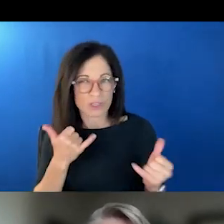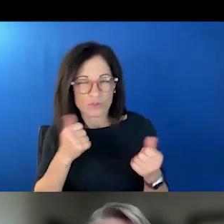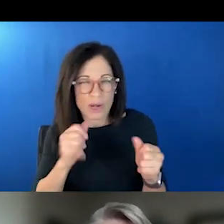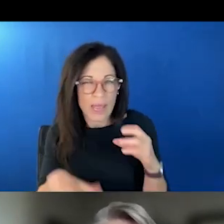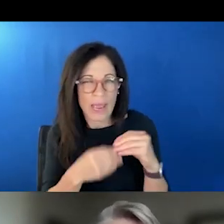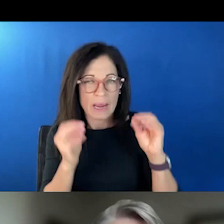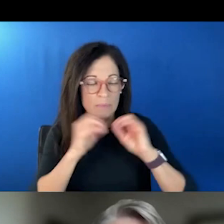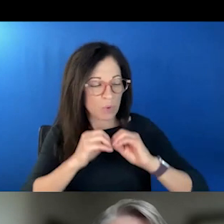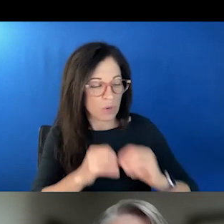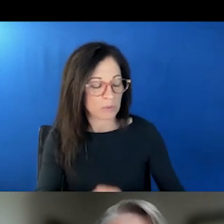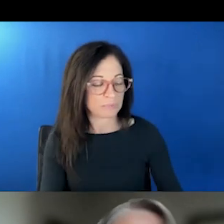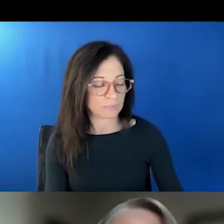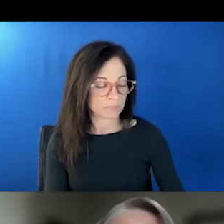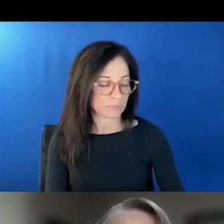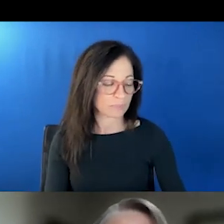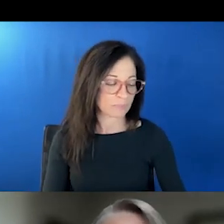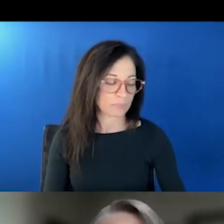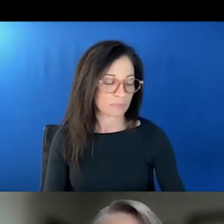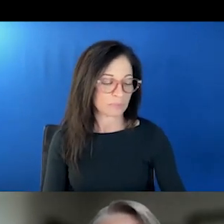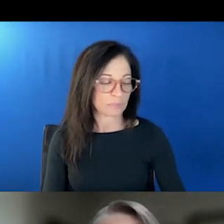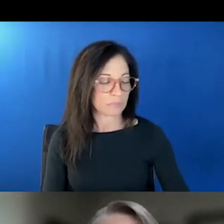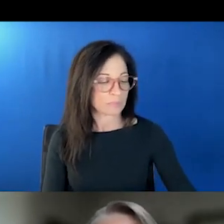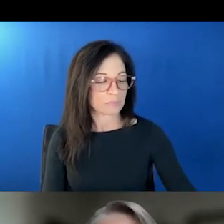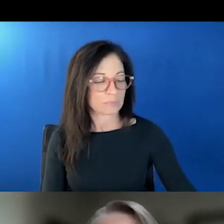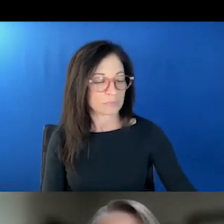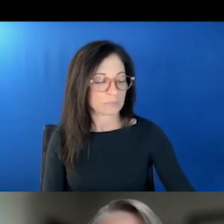NEXT PAGE. I WANTED TO HIGHLIGHT THIS ANNOUNCEMENT.